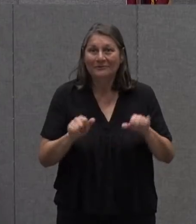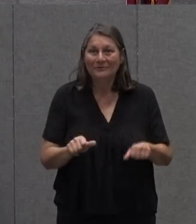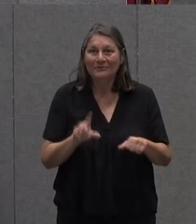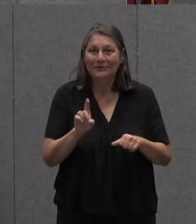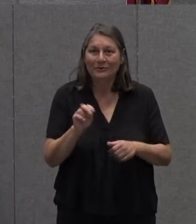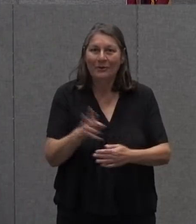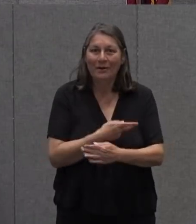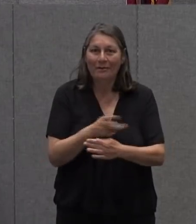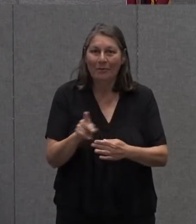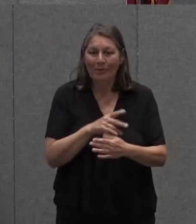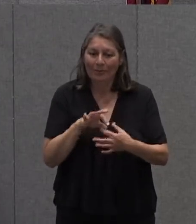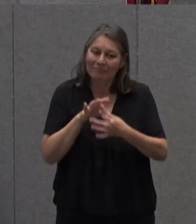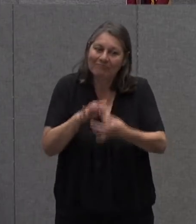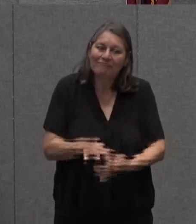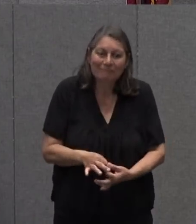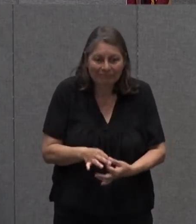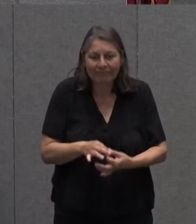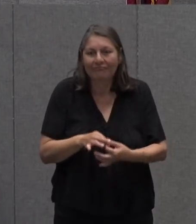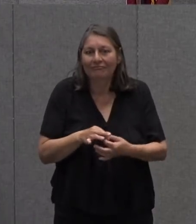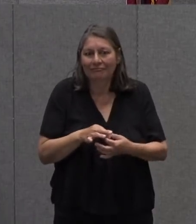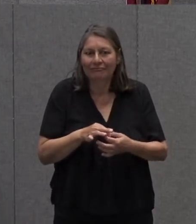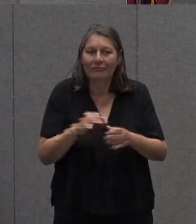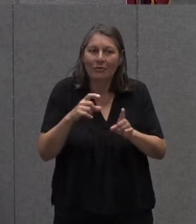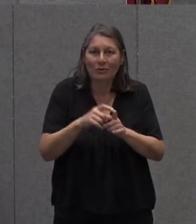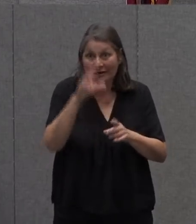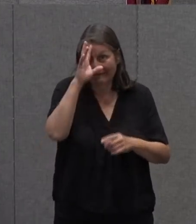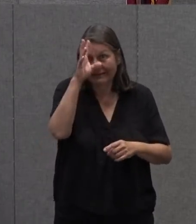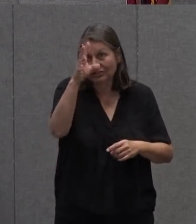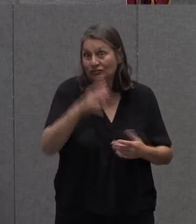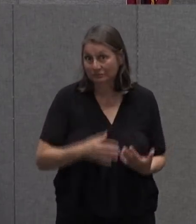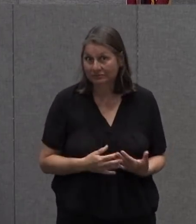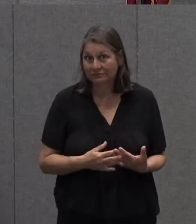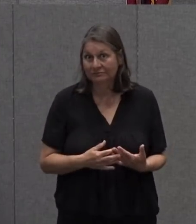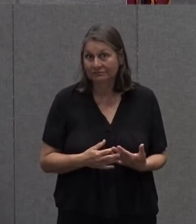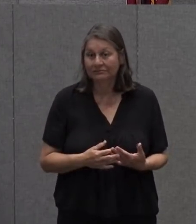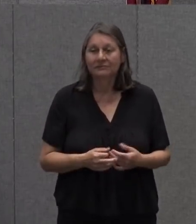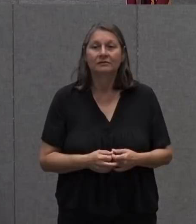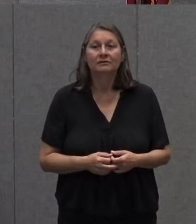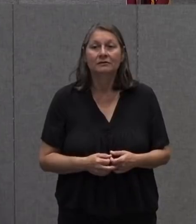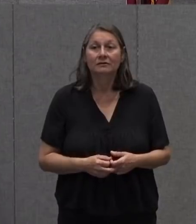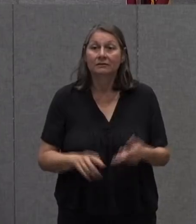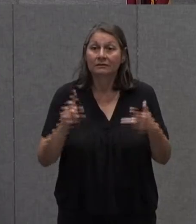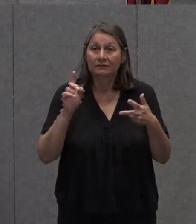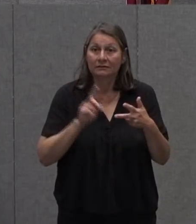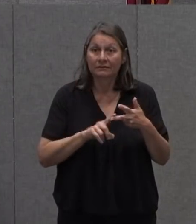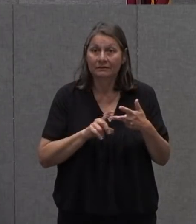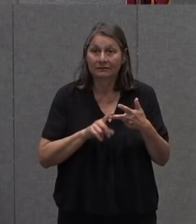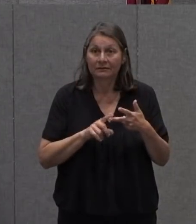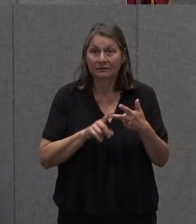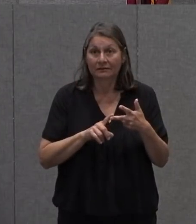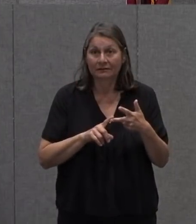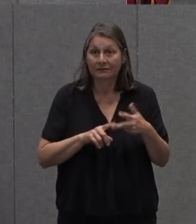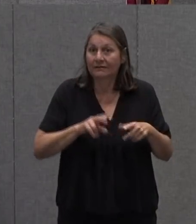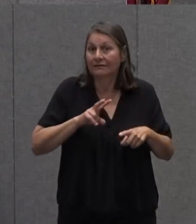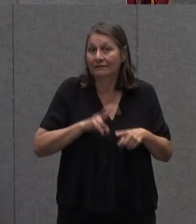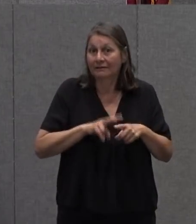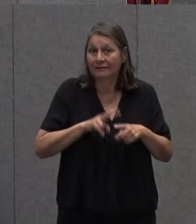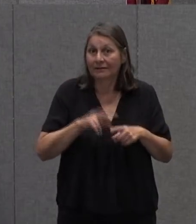That could be your subject right there. Or maybe accidental.